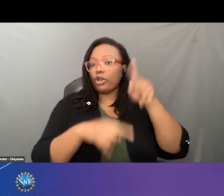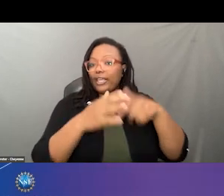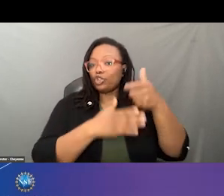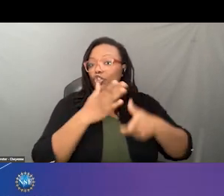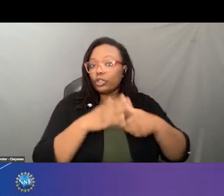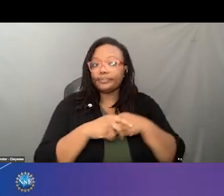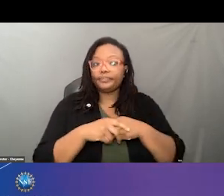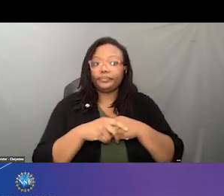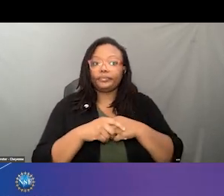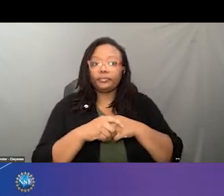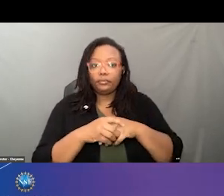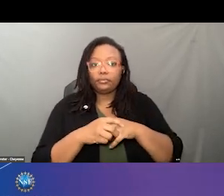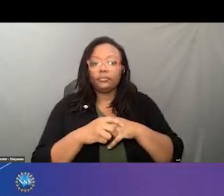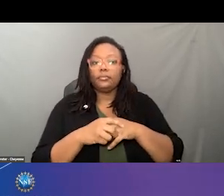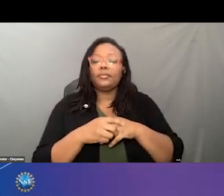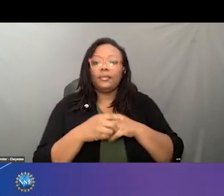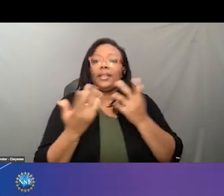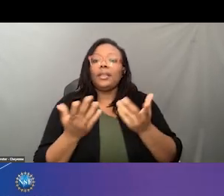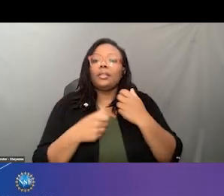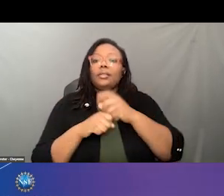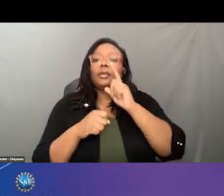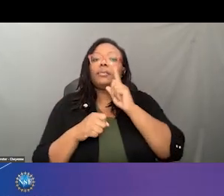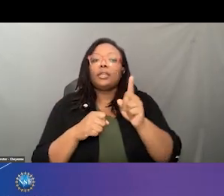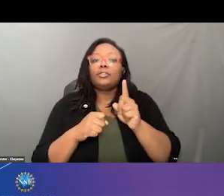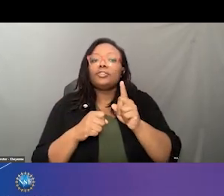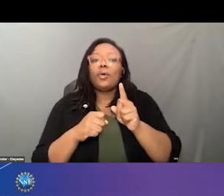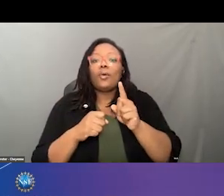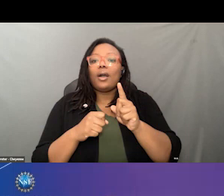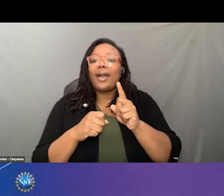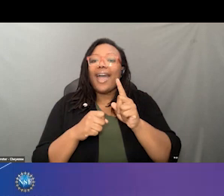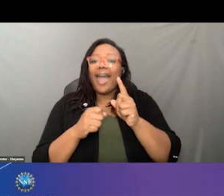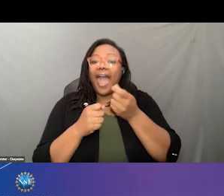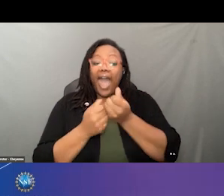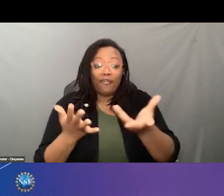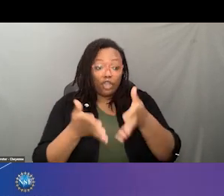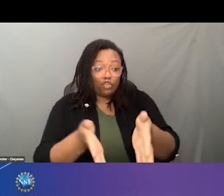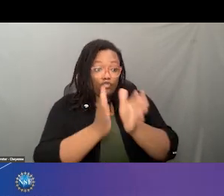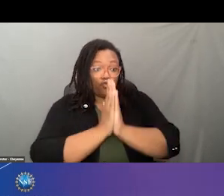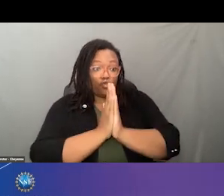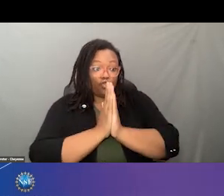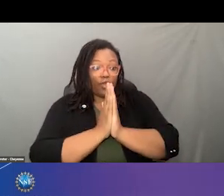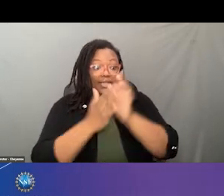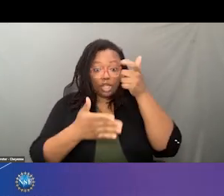And these are -- you need to make sure that everything that you are requesting and the costs